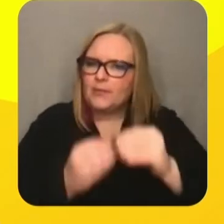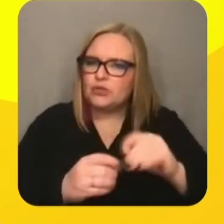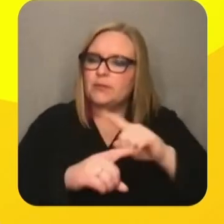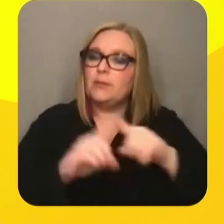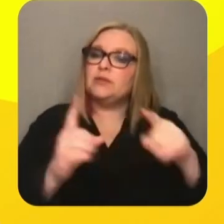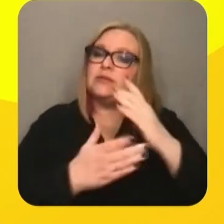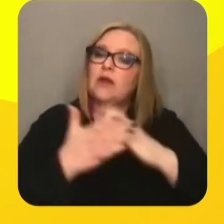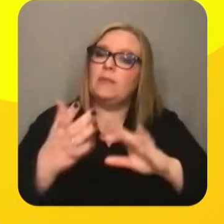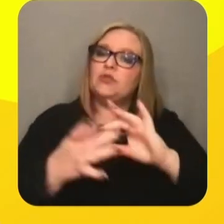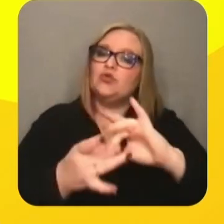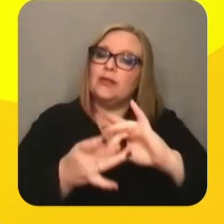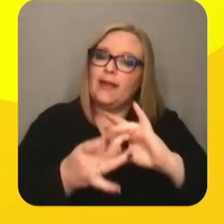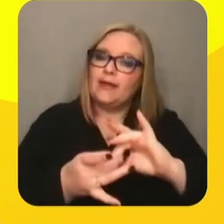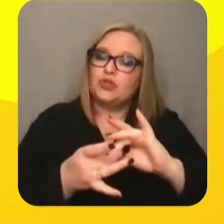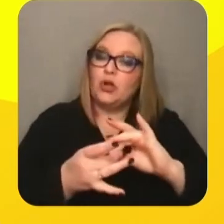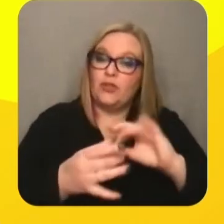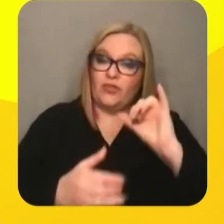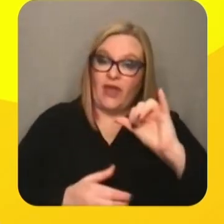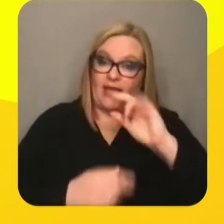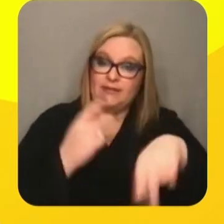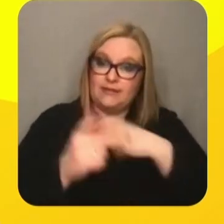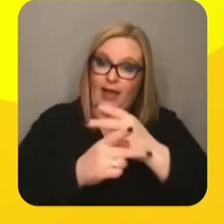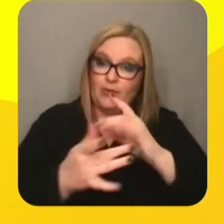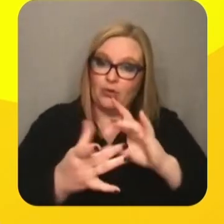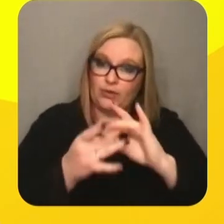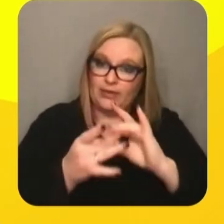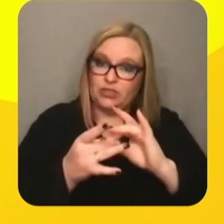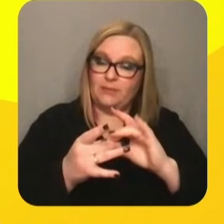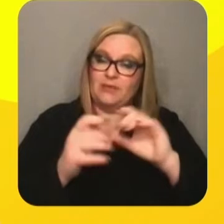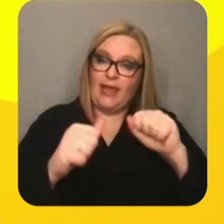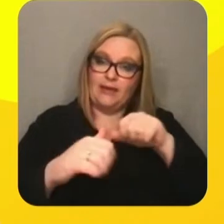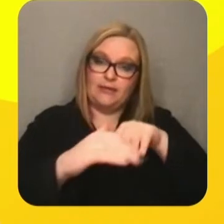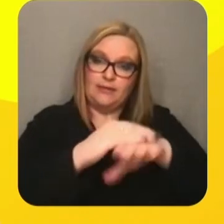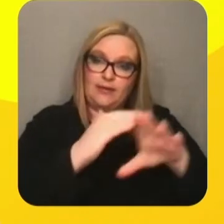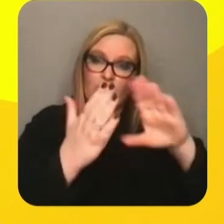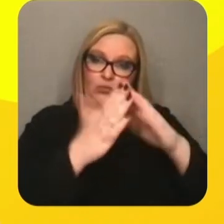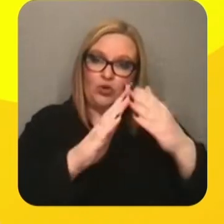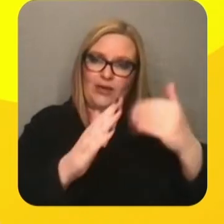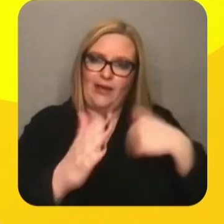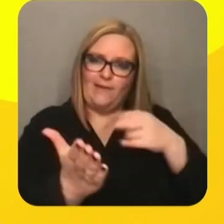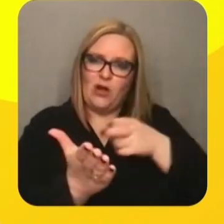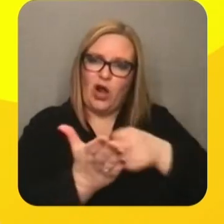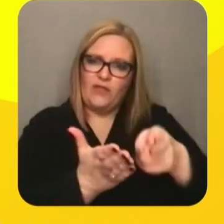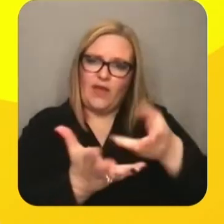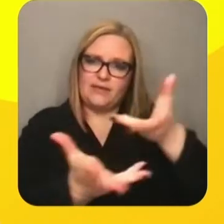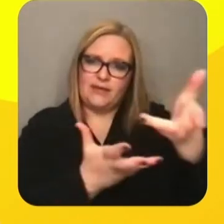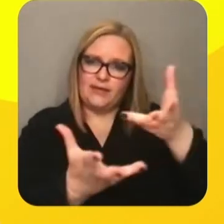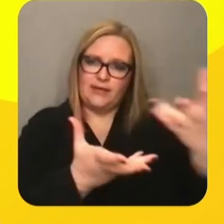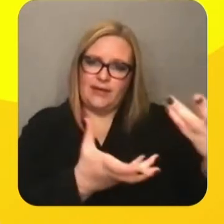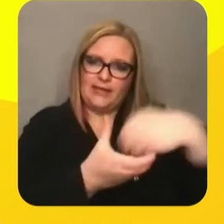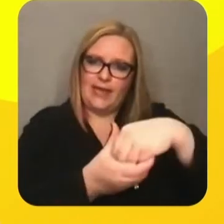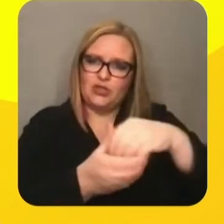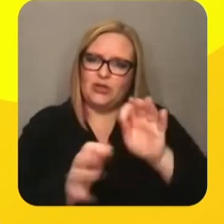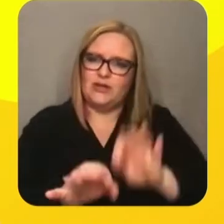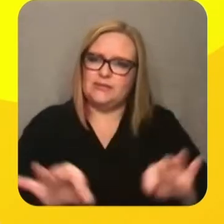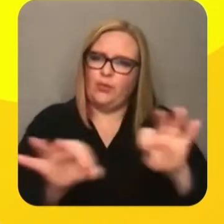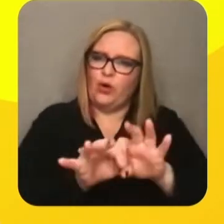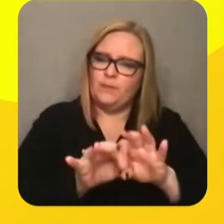having those relationships and being able to go out into the community and have authentic engagement is also key. So, I think that for me is always the return on